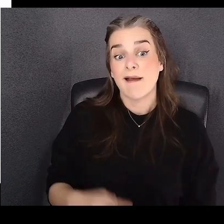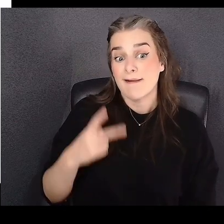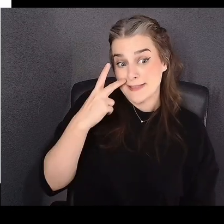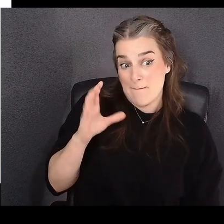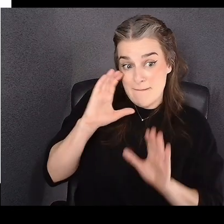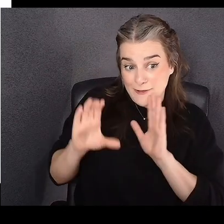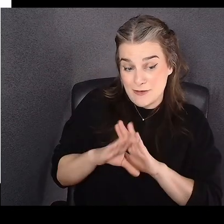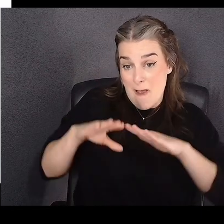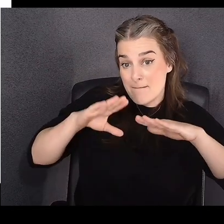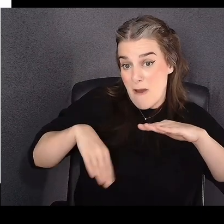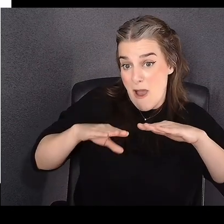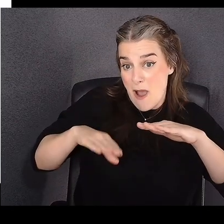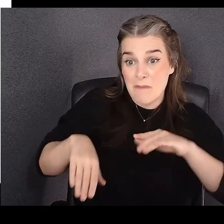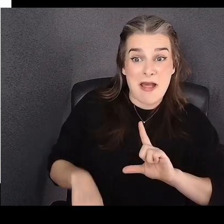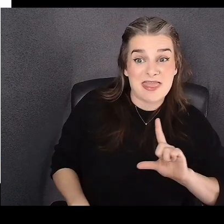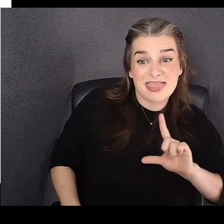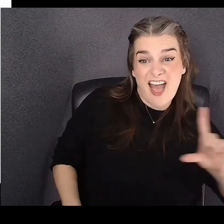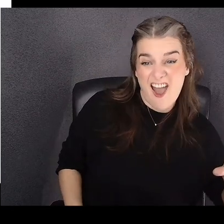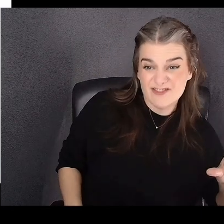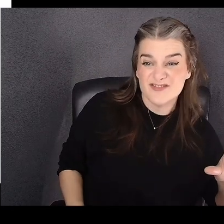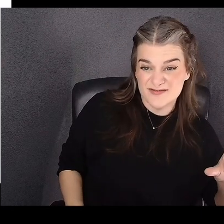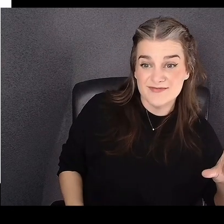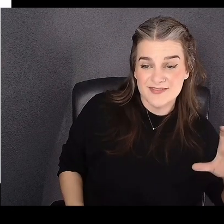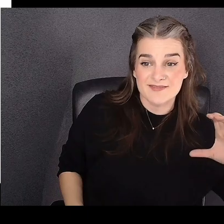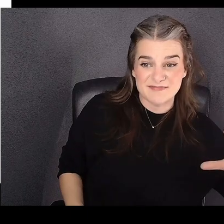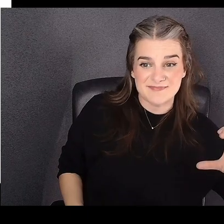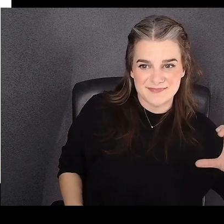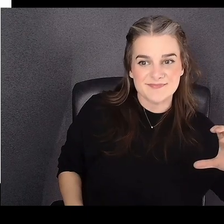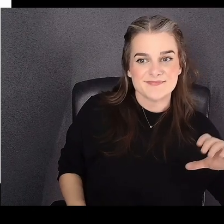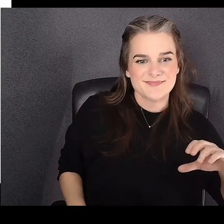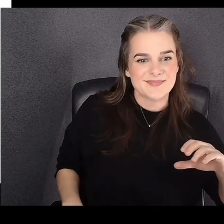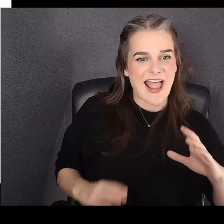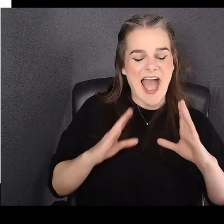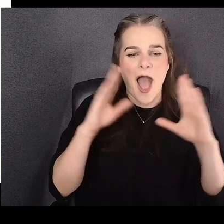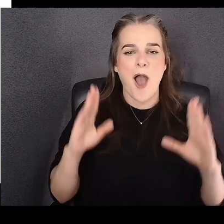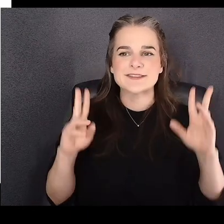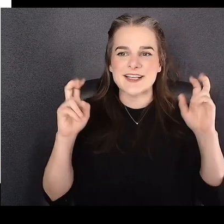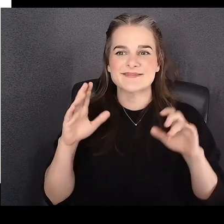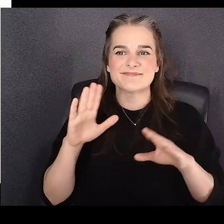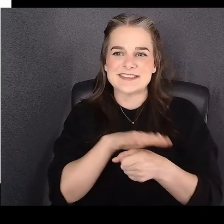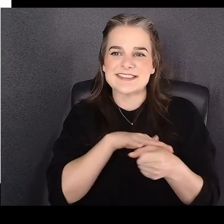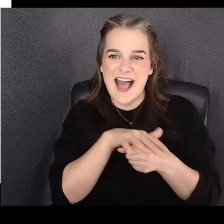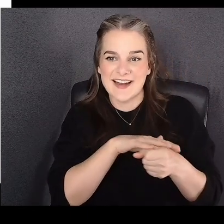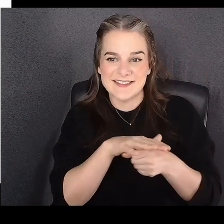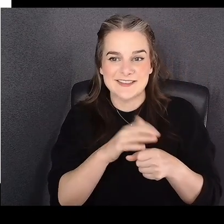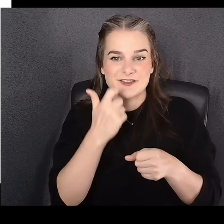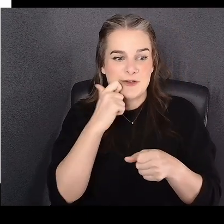is one of our housing sites. We just opened a computer lab thanks to funding with PA Health and Wellness.